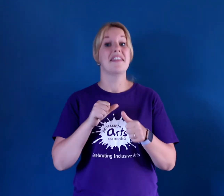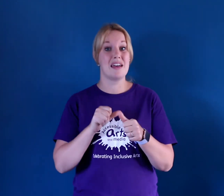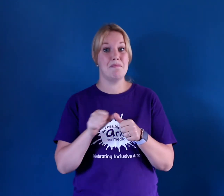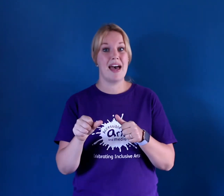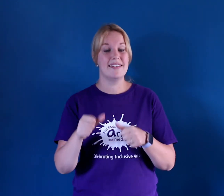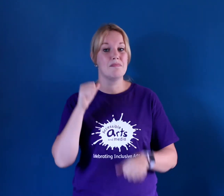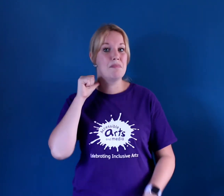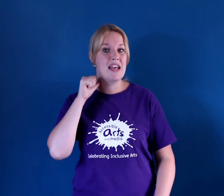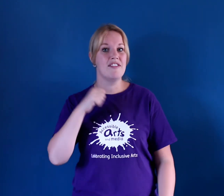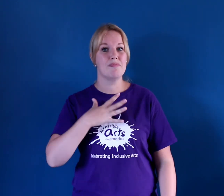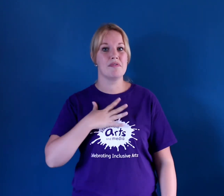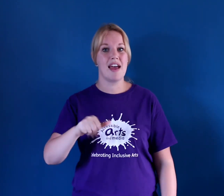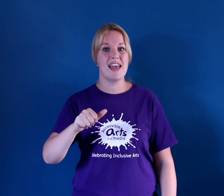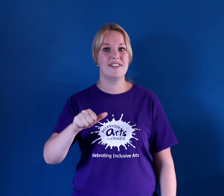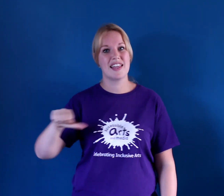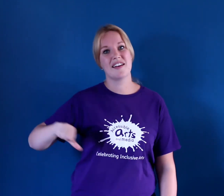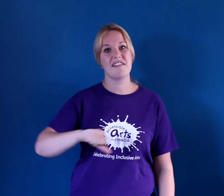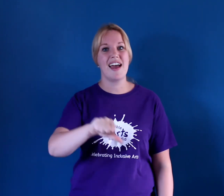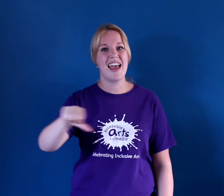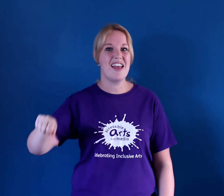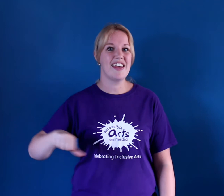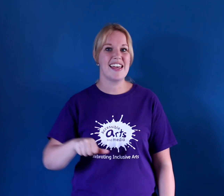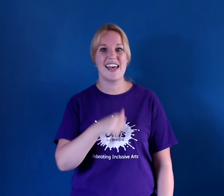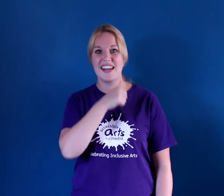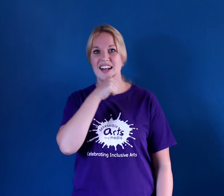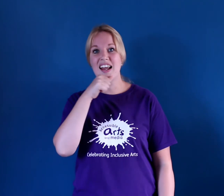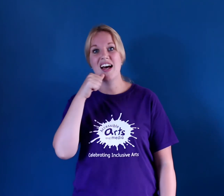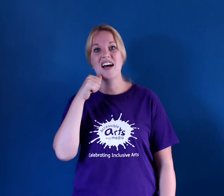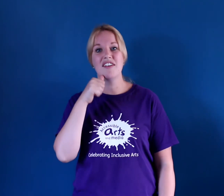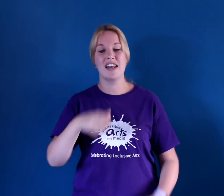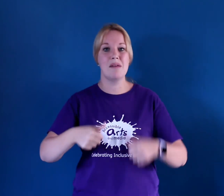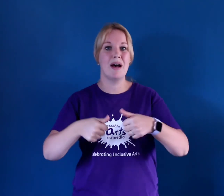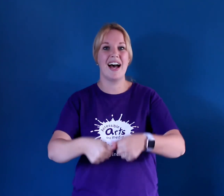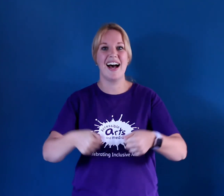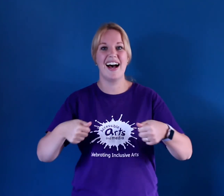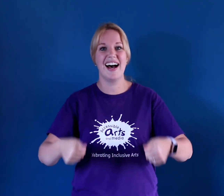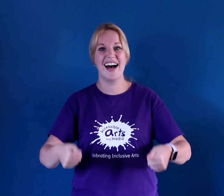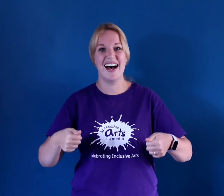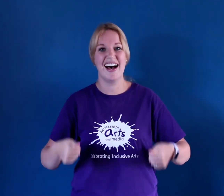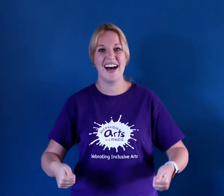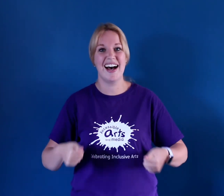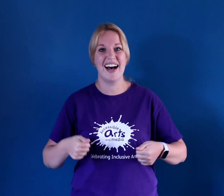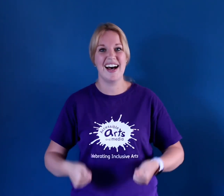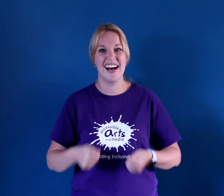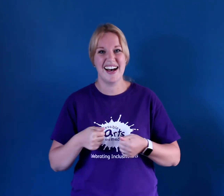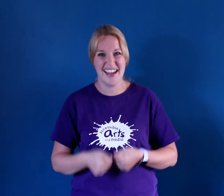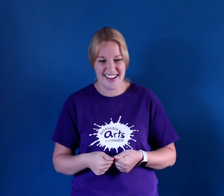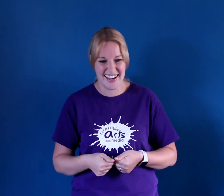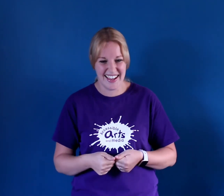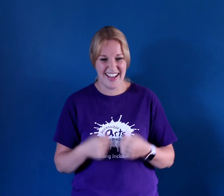The best beef braves the gravy in a lovely pie.